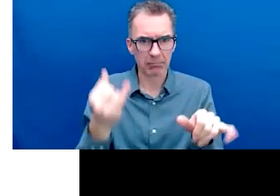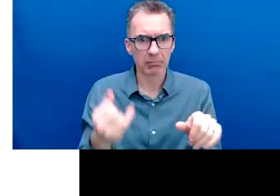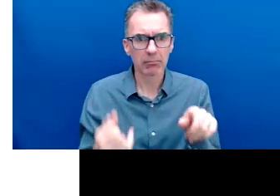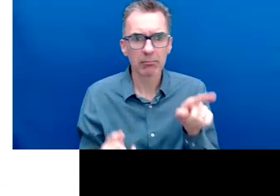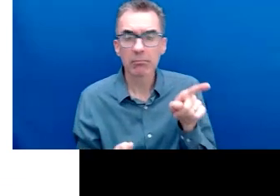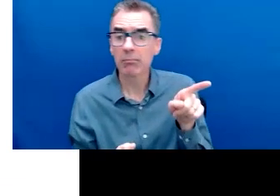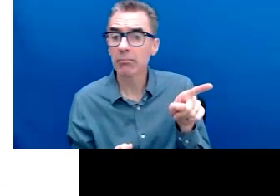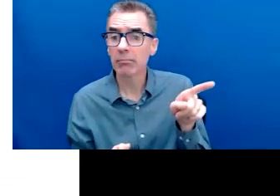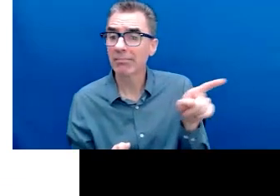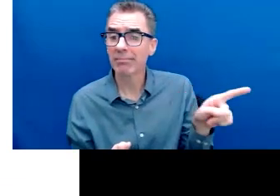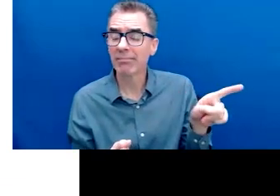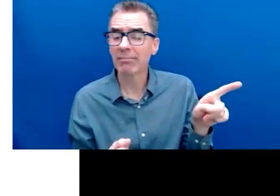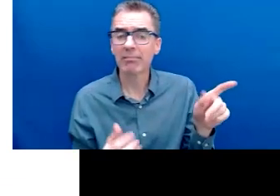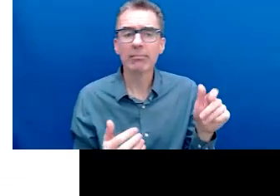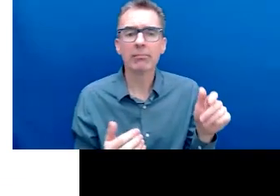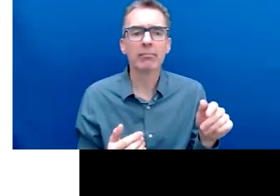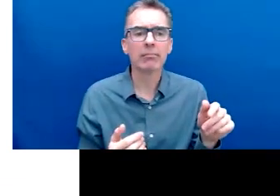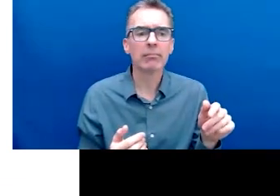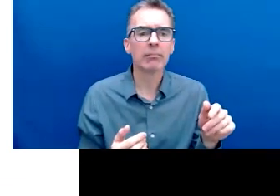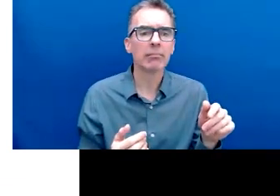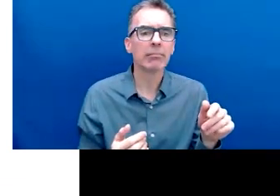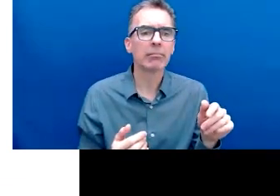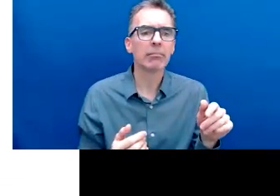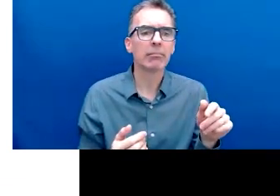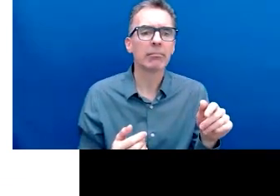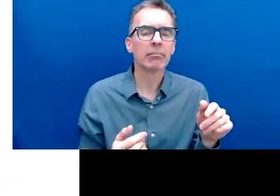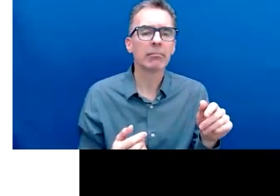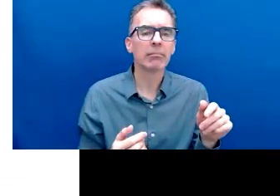some different, groups.